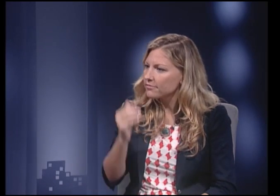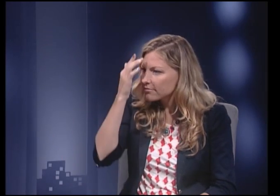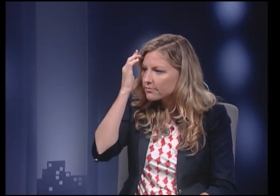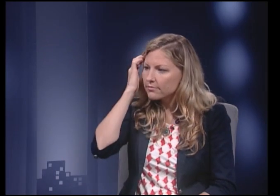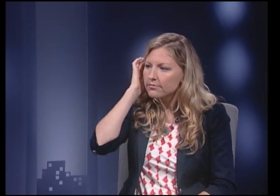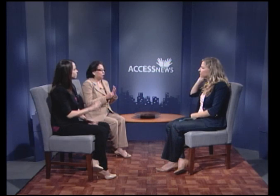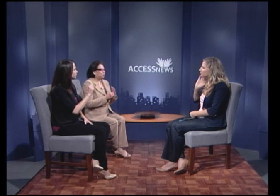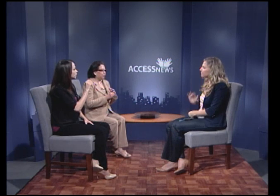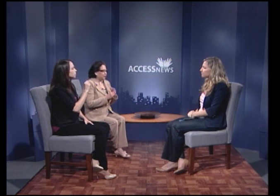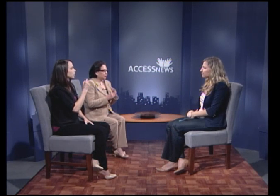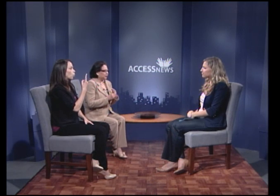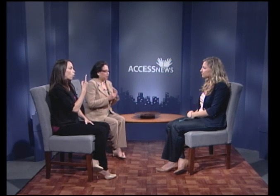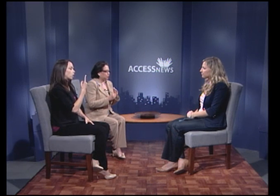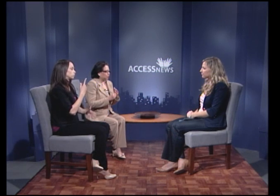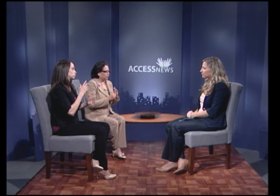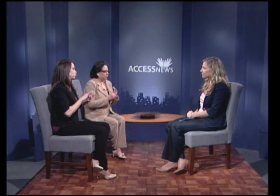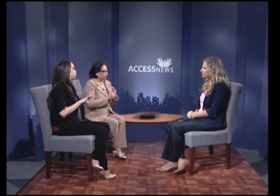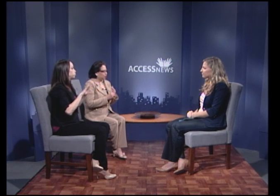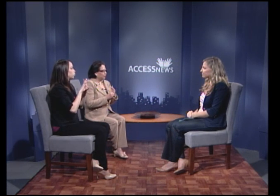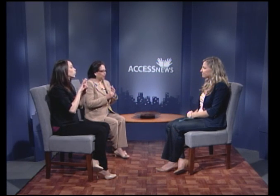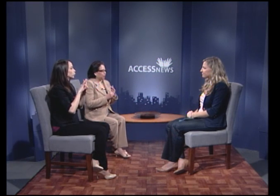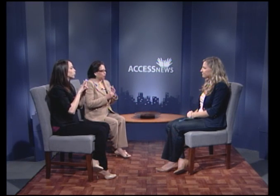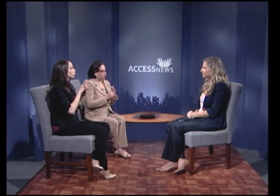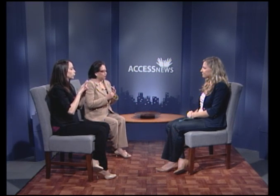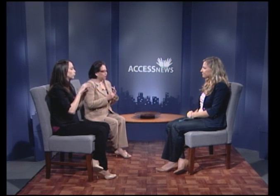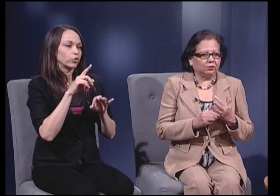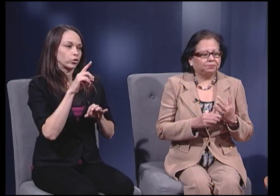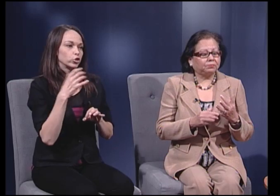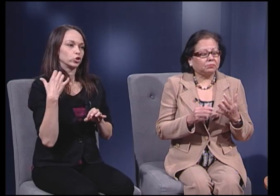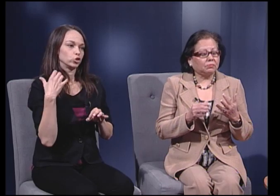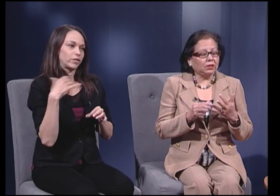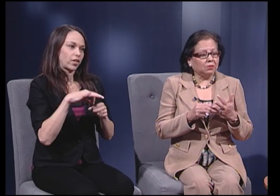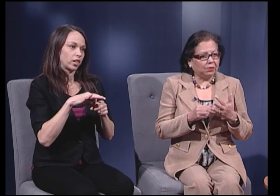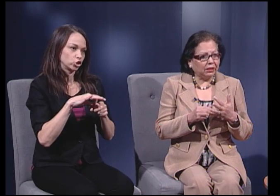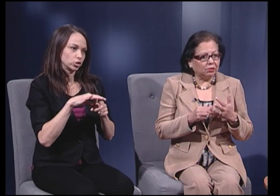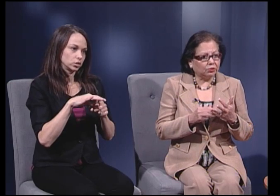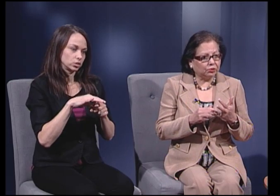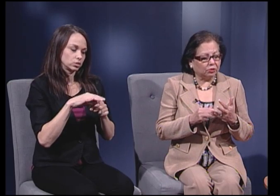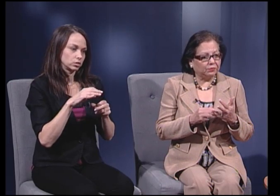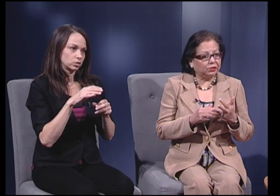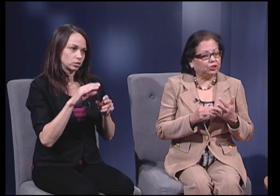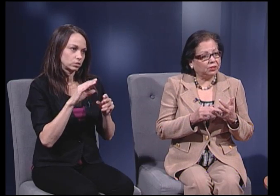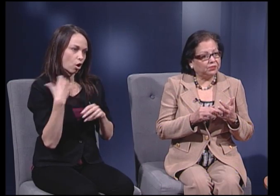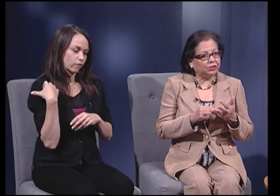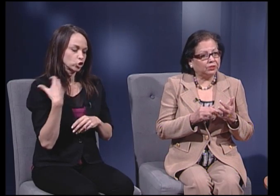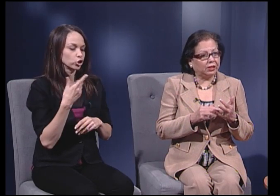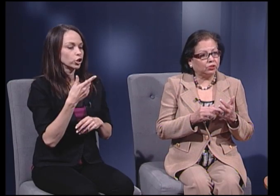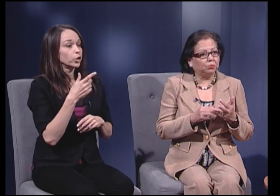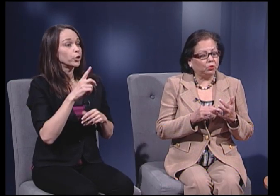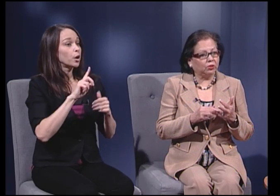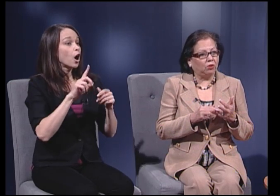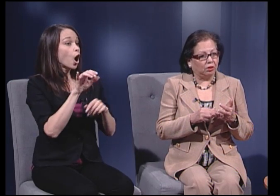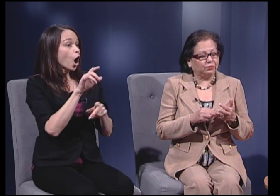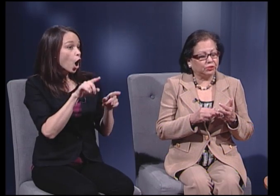Yes. One of the most important is that I do serve as Chief Elections Officer. But I also serve as Chief International Protocol Officer,